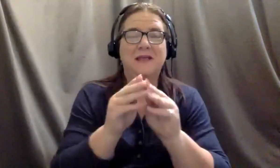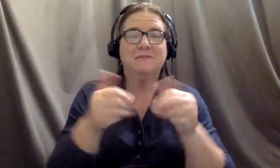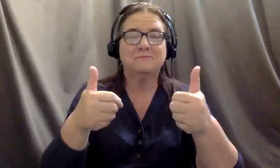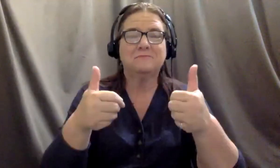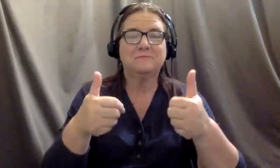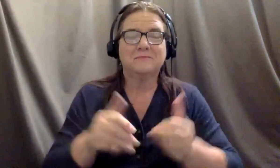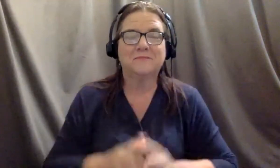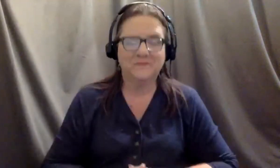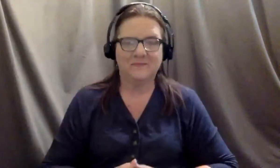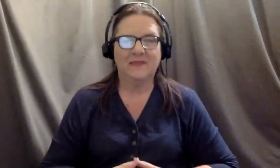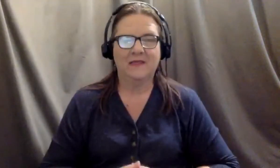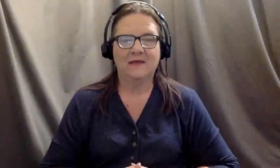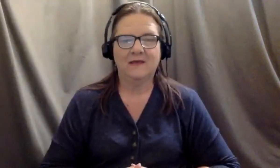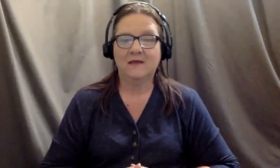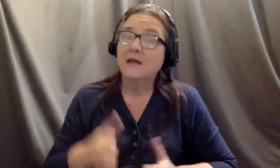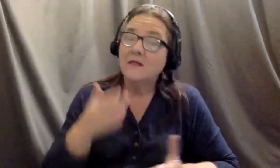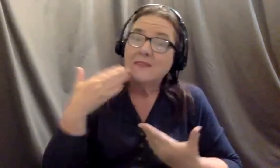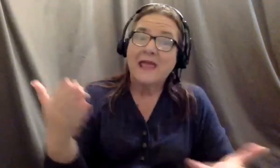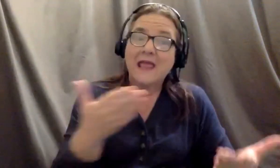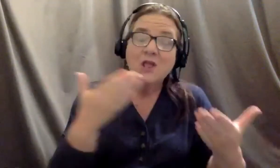Thank you everyone.